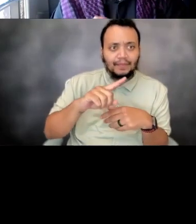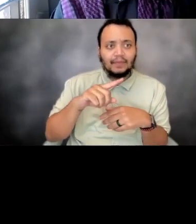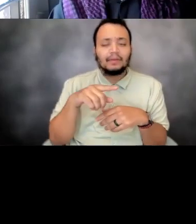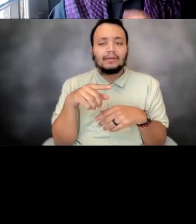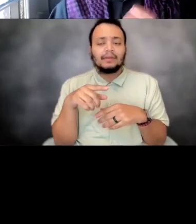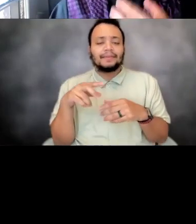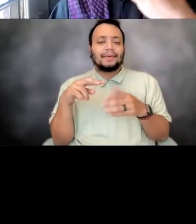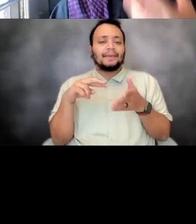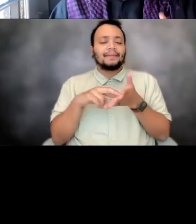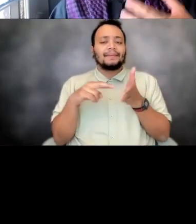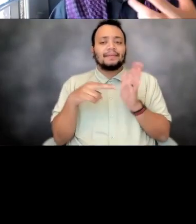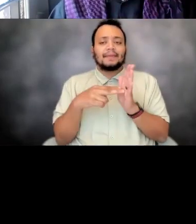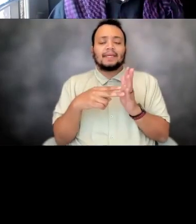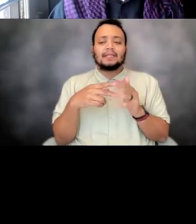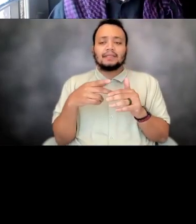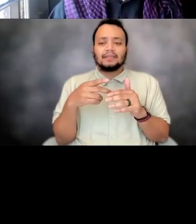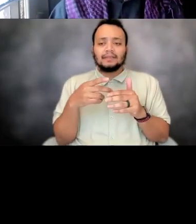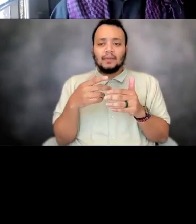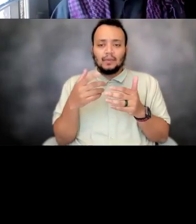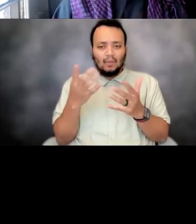that we were trying to create resources for.